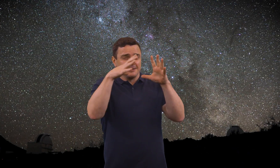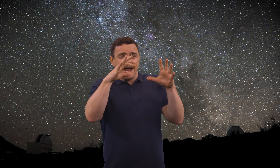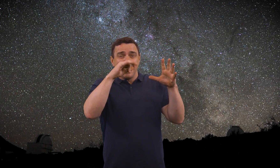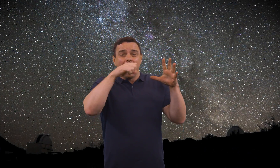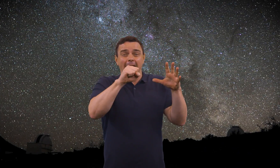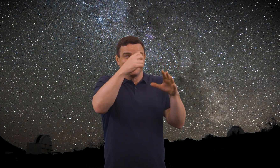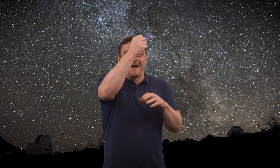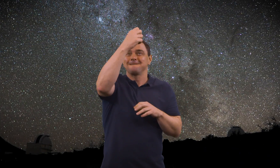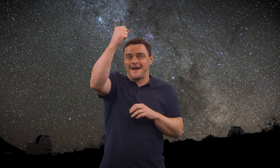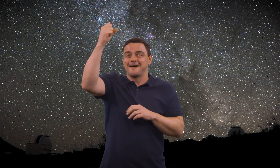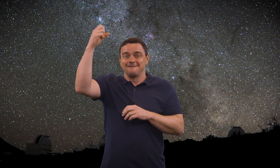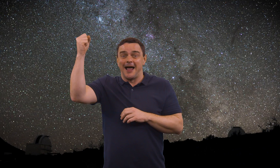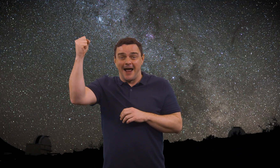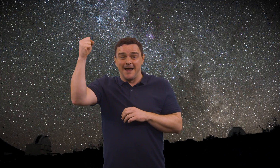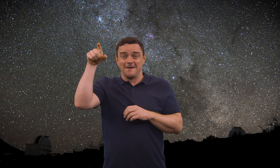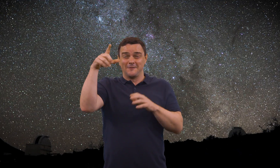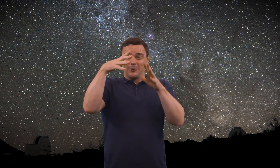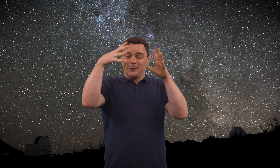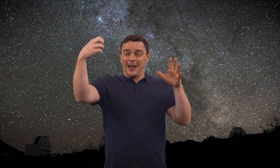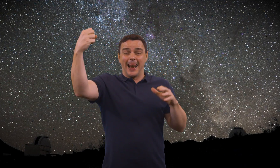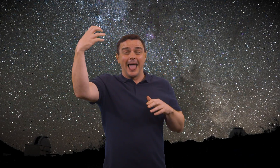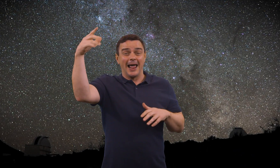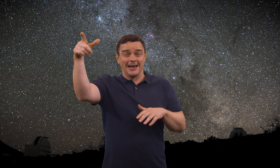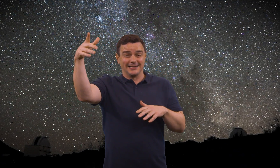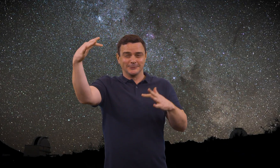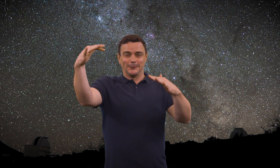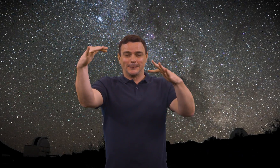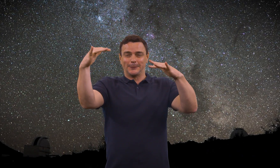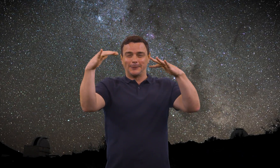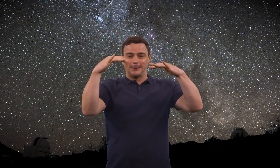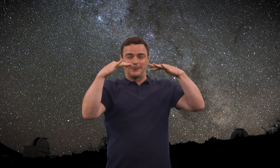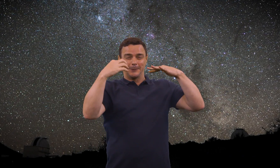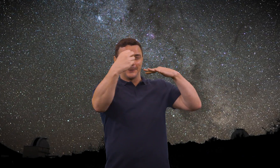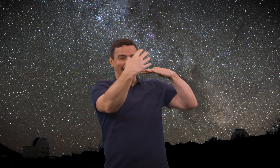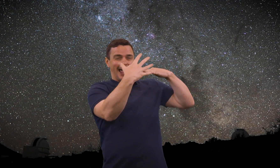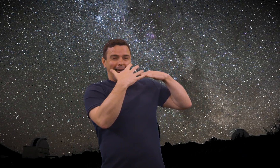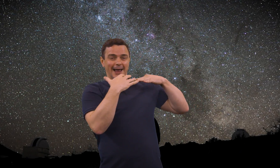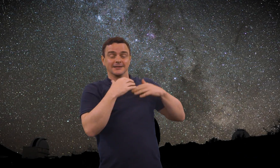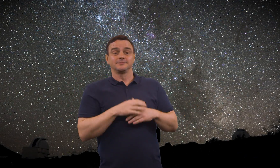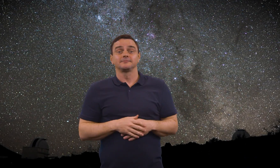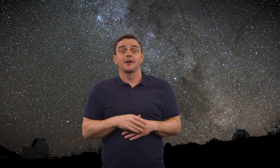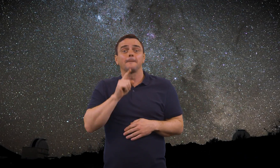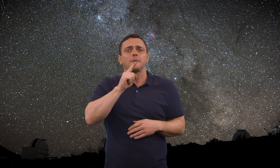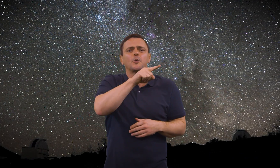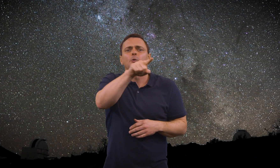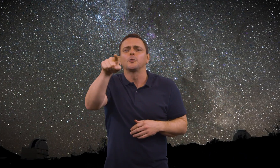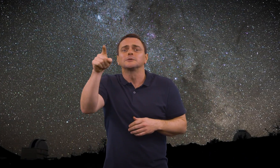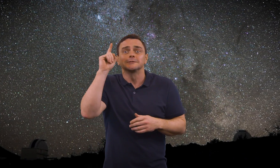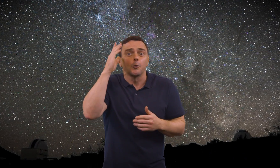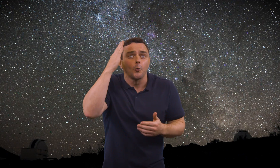of incredibly hot gas giving off huge amounts of light and energy. But did you know,